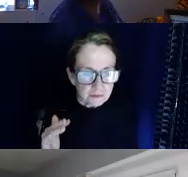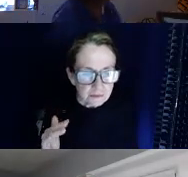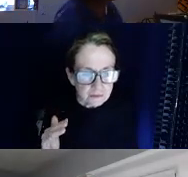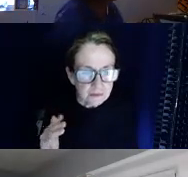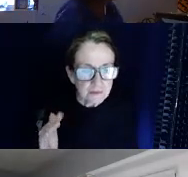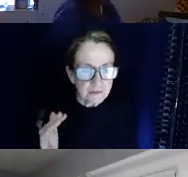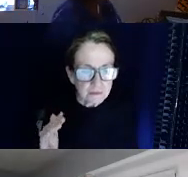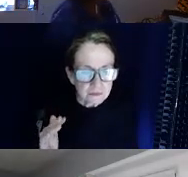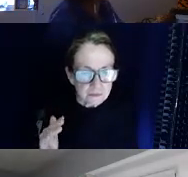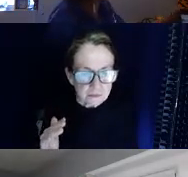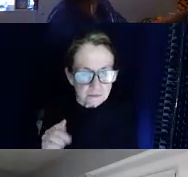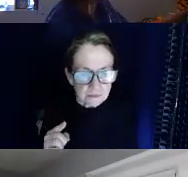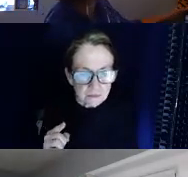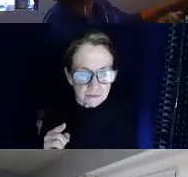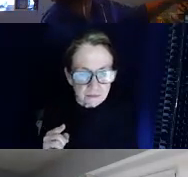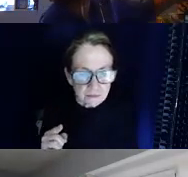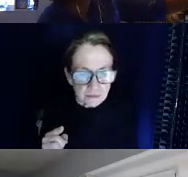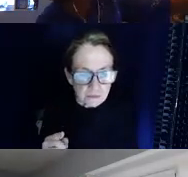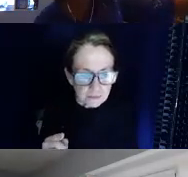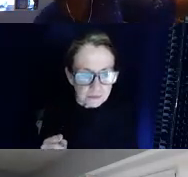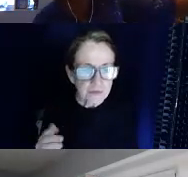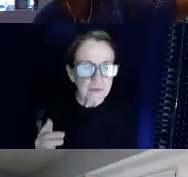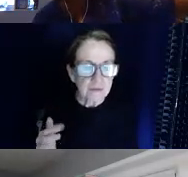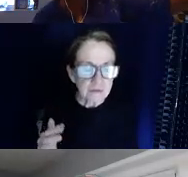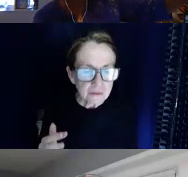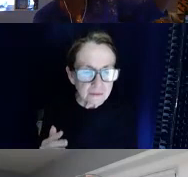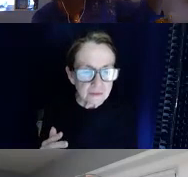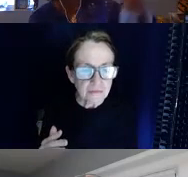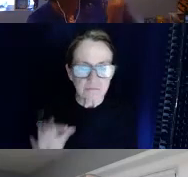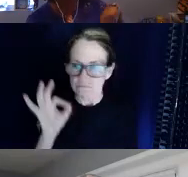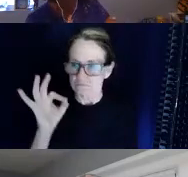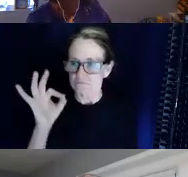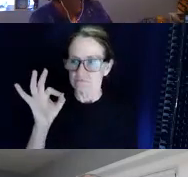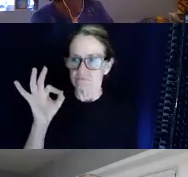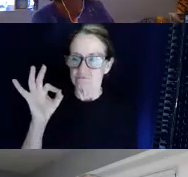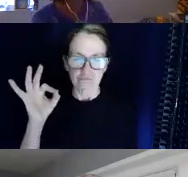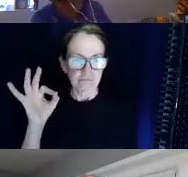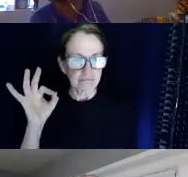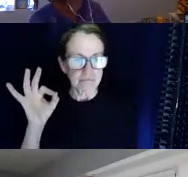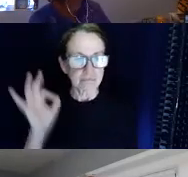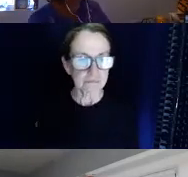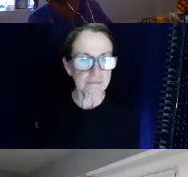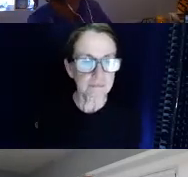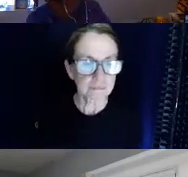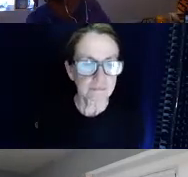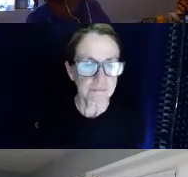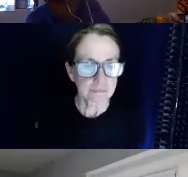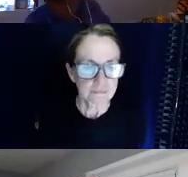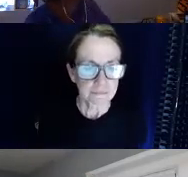SHARE SCREEN. SHARING. IF I CAN ZOOM AND MAKE IT A LITTLE BETTER.